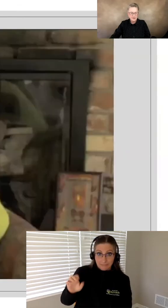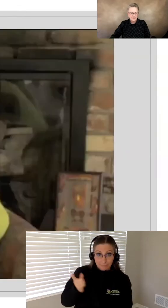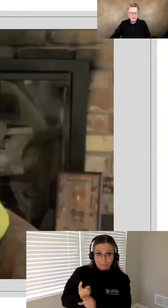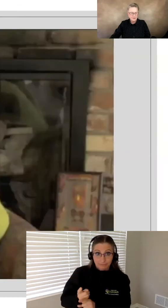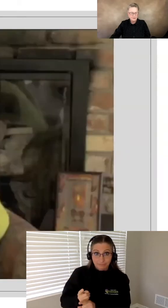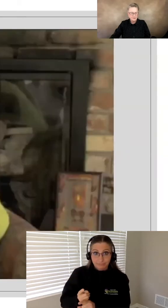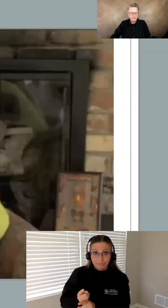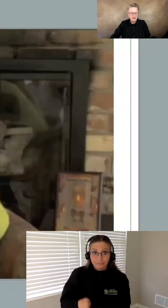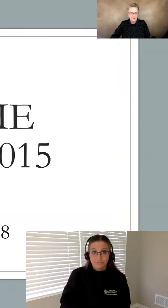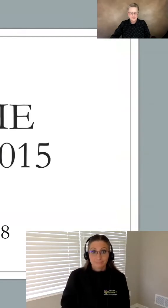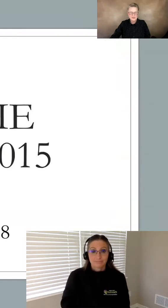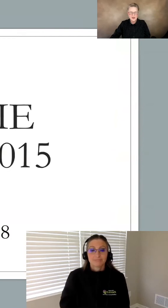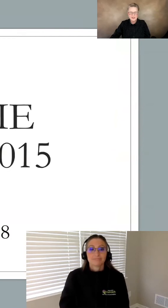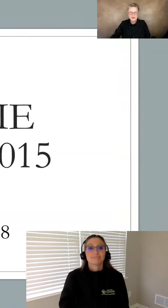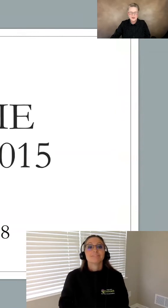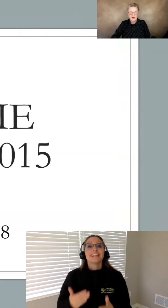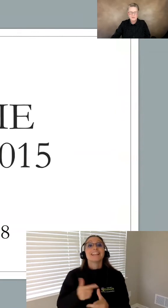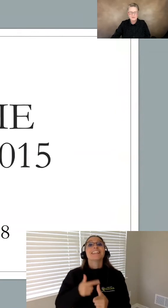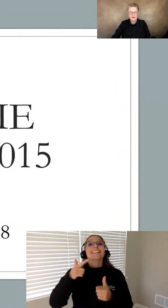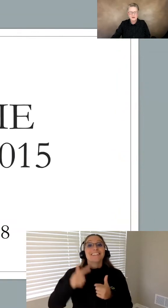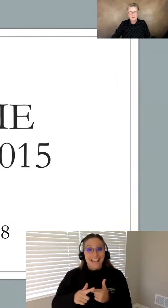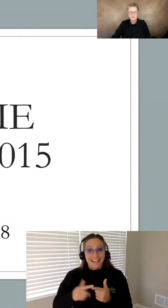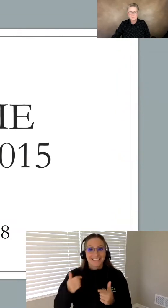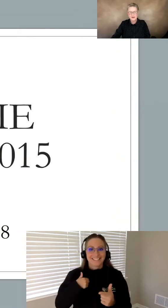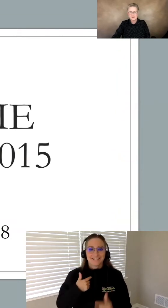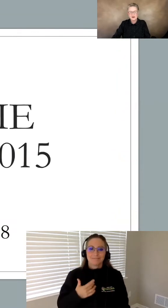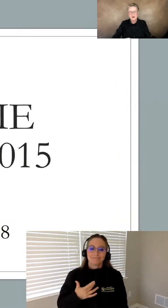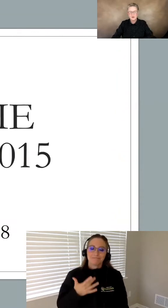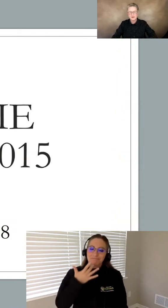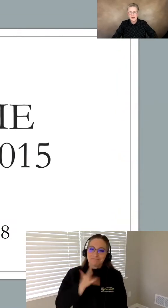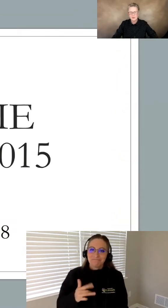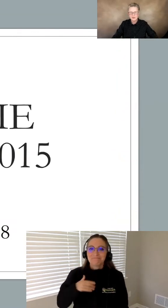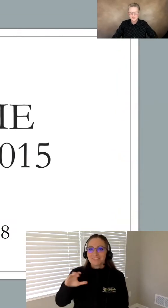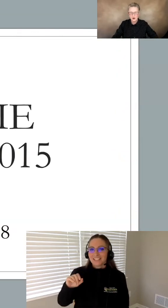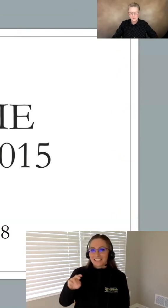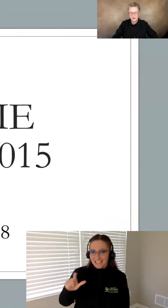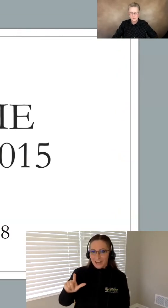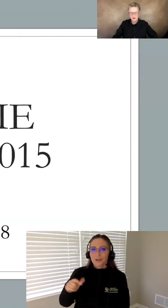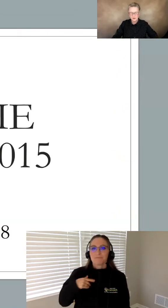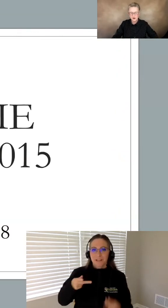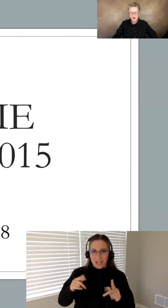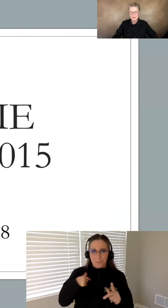I was lucky enough that Carol would allow me to come and interview her